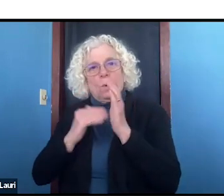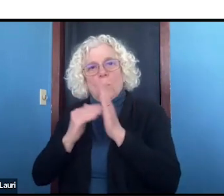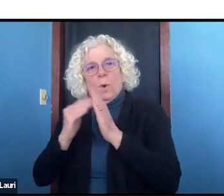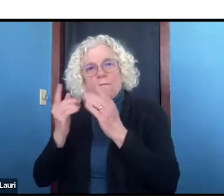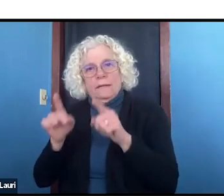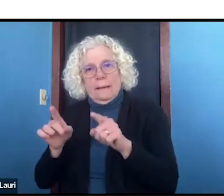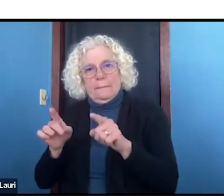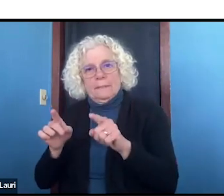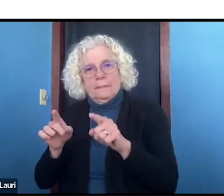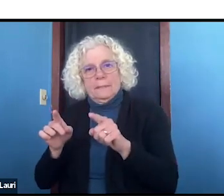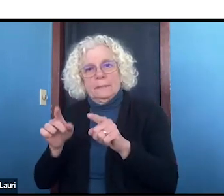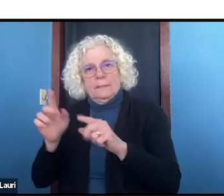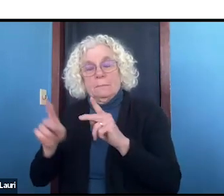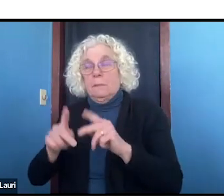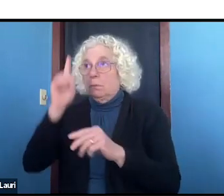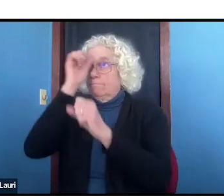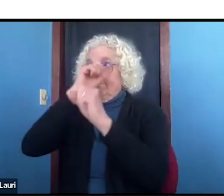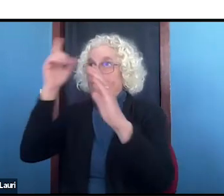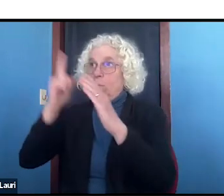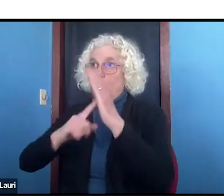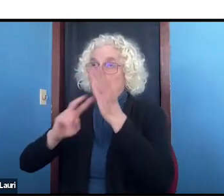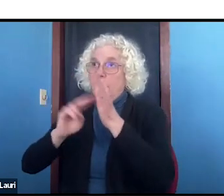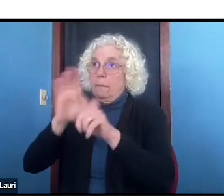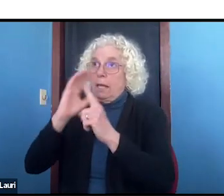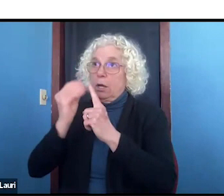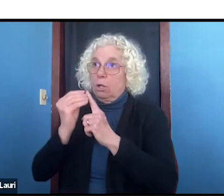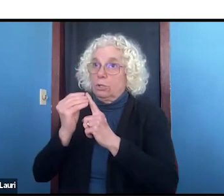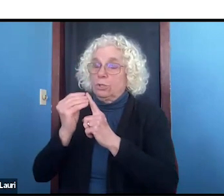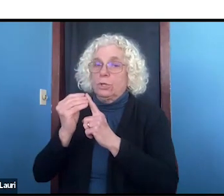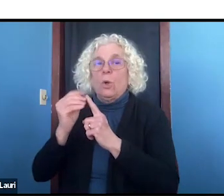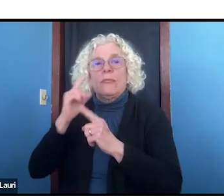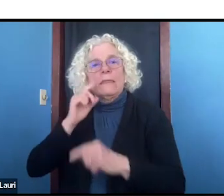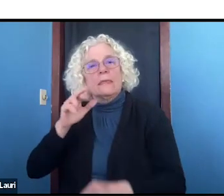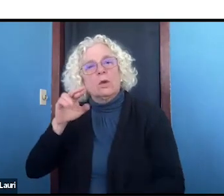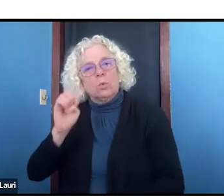when people think of culture based up with race and ethnicity,